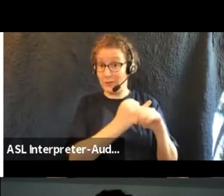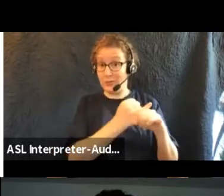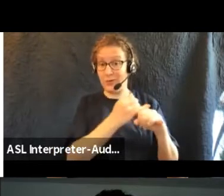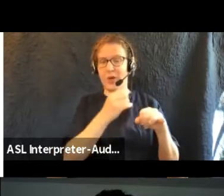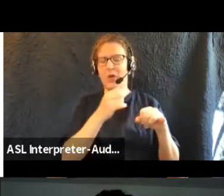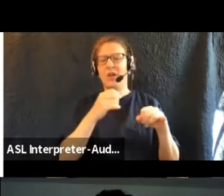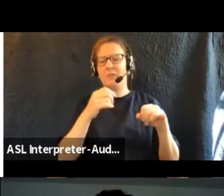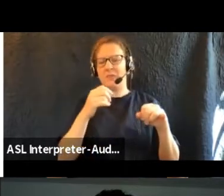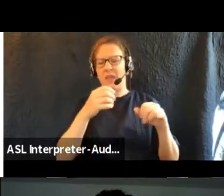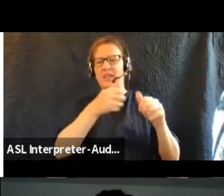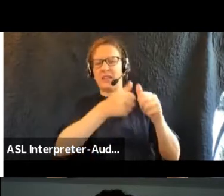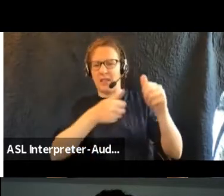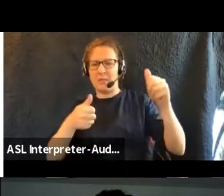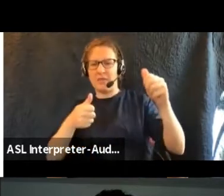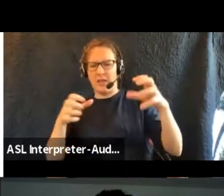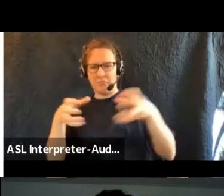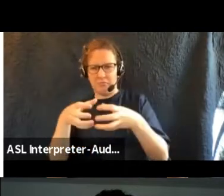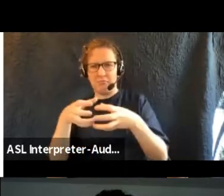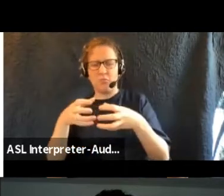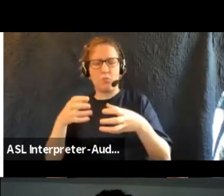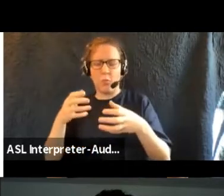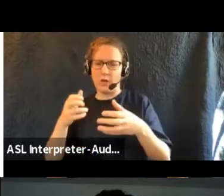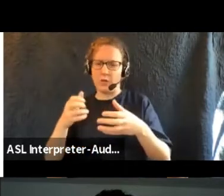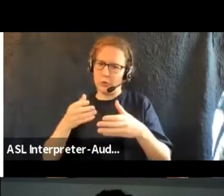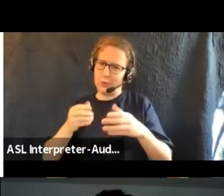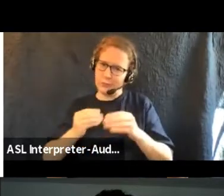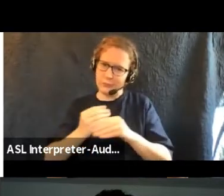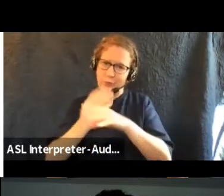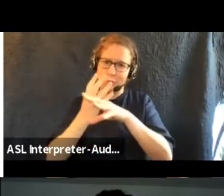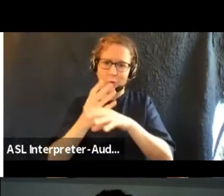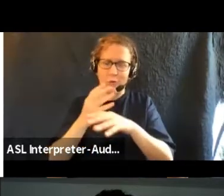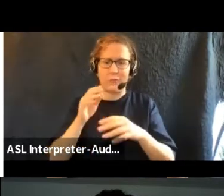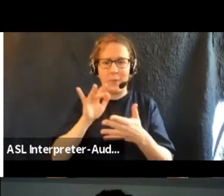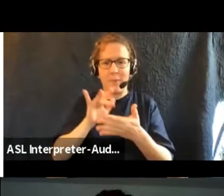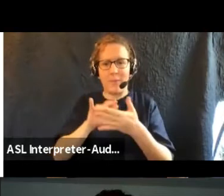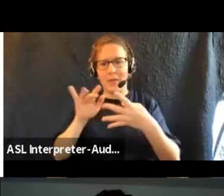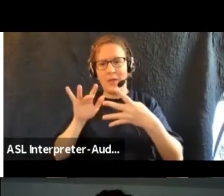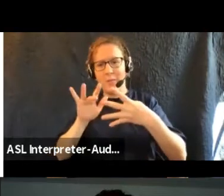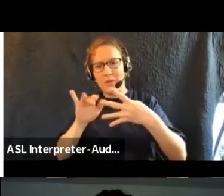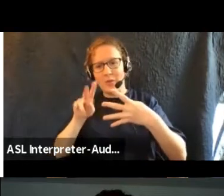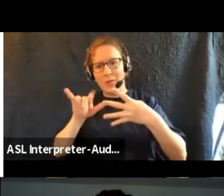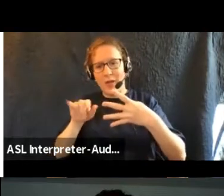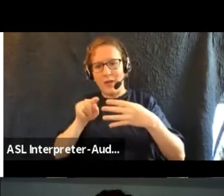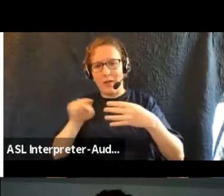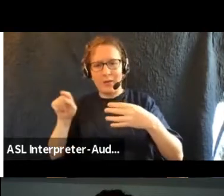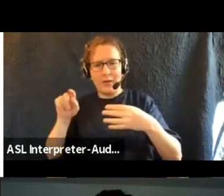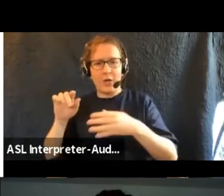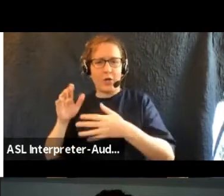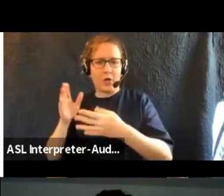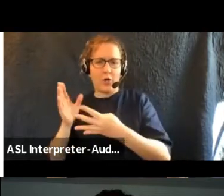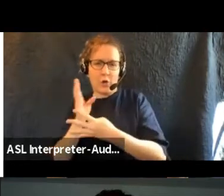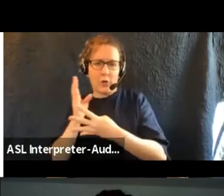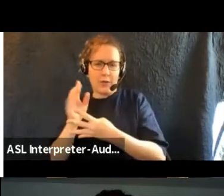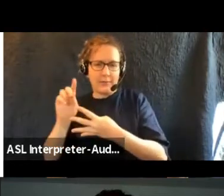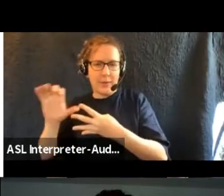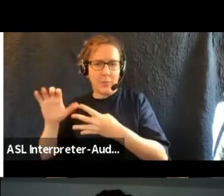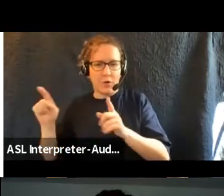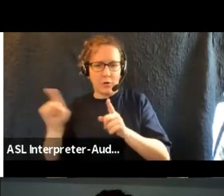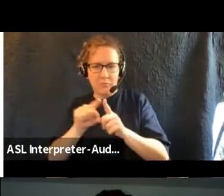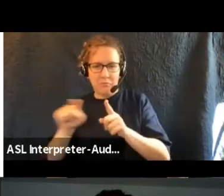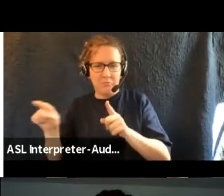mid July and early December, so we're launching something new every two weeks and it's a pretty